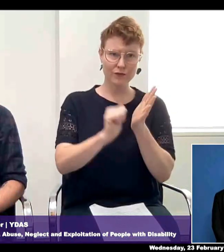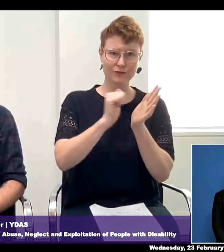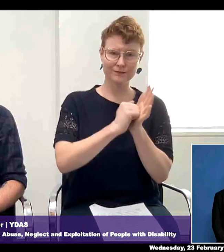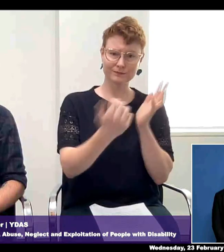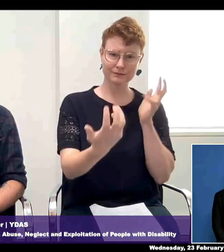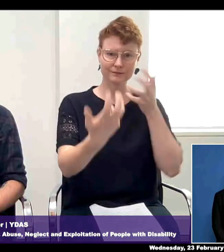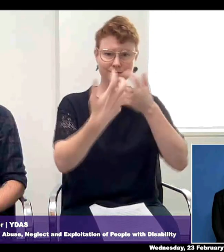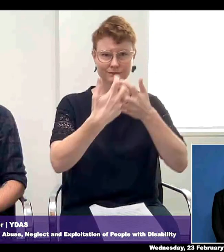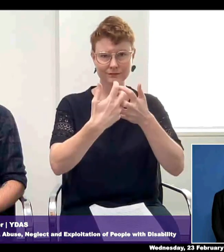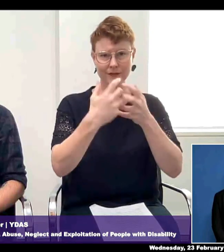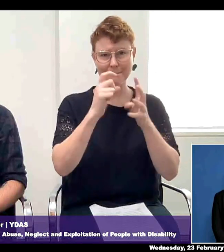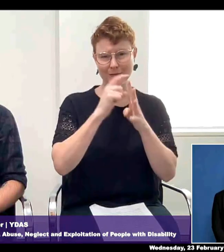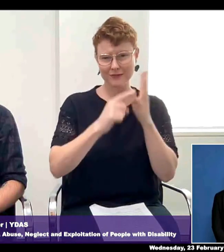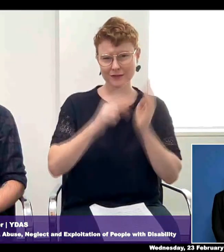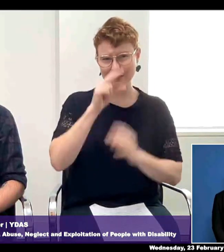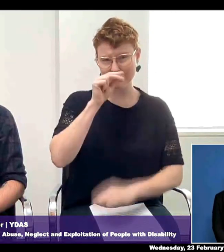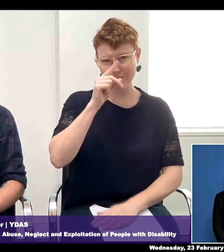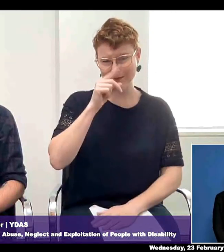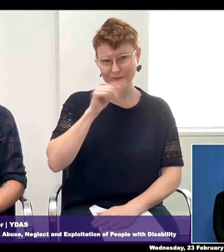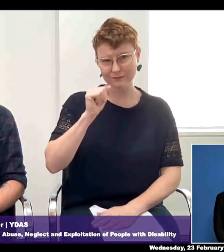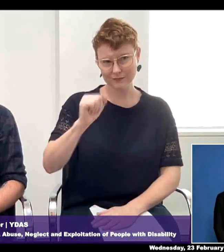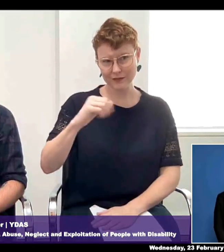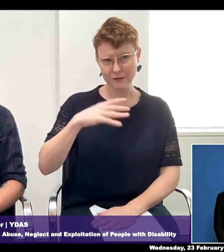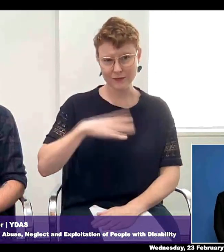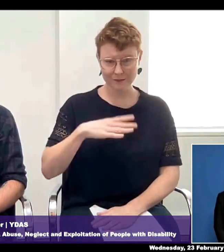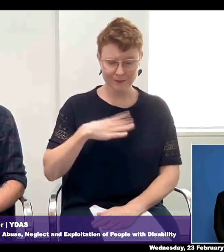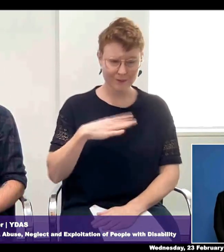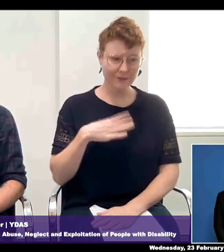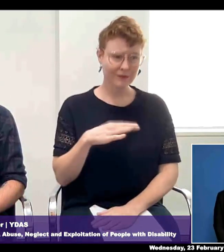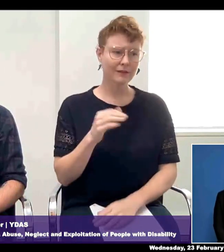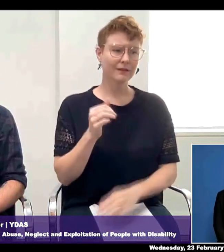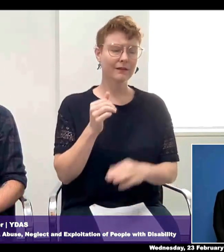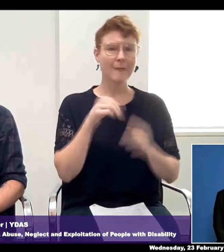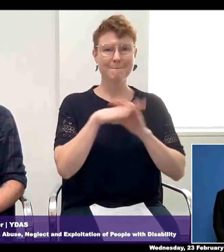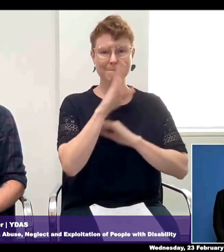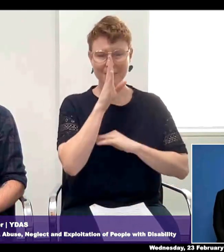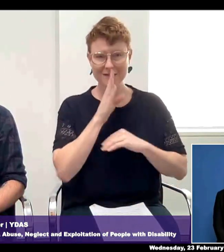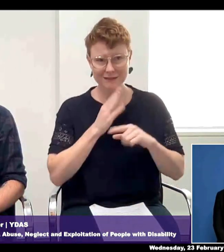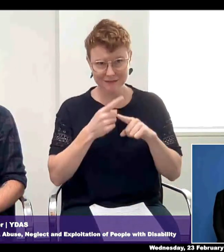to the young person, that appropriately engages with disabled young people and their